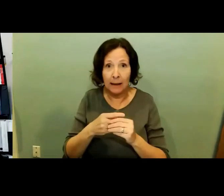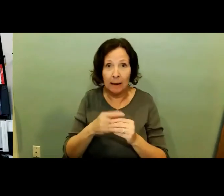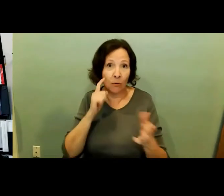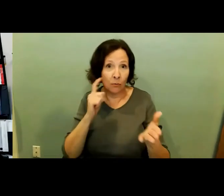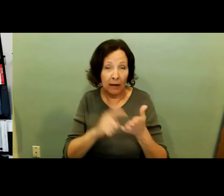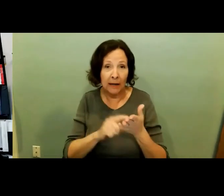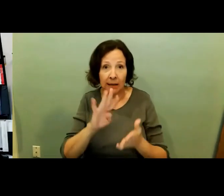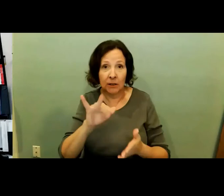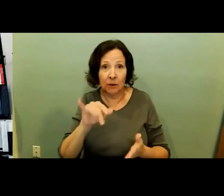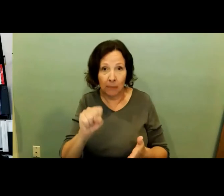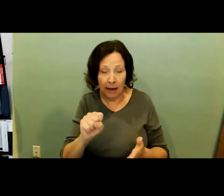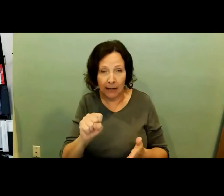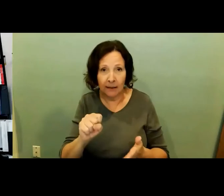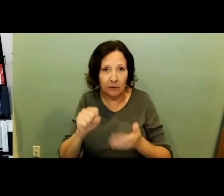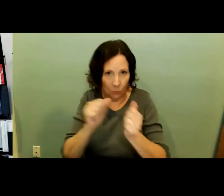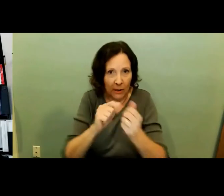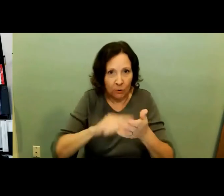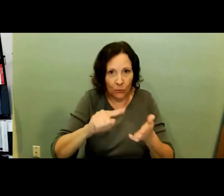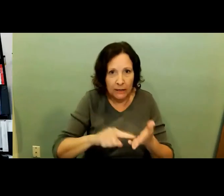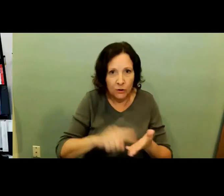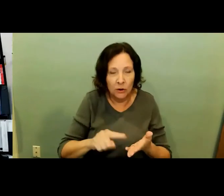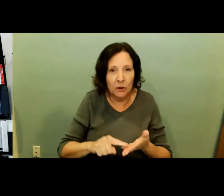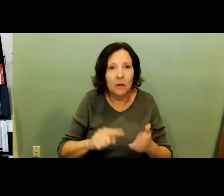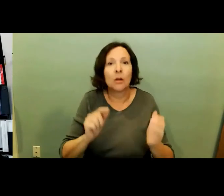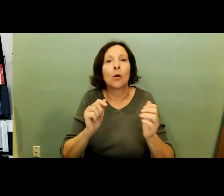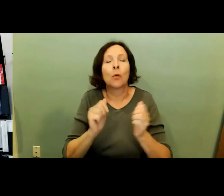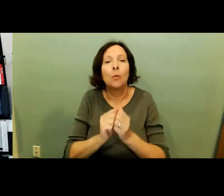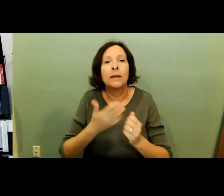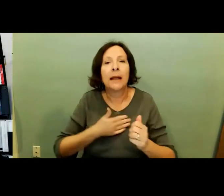psychology experience experiments experience experiments, some stories